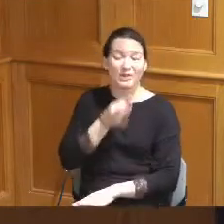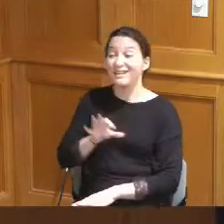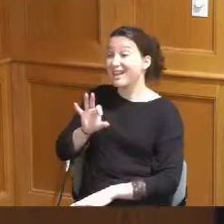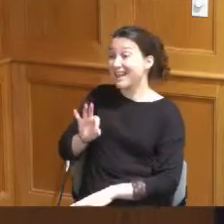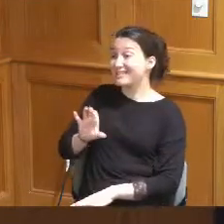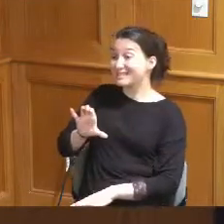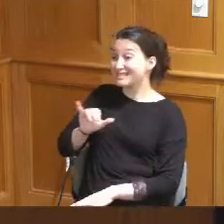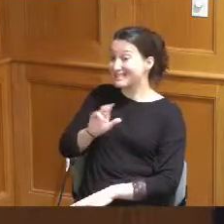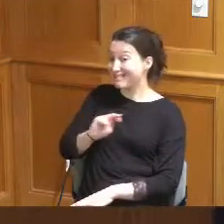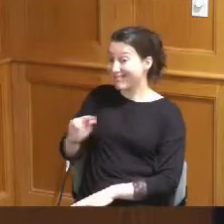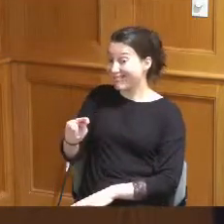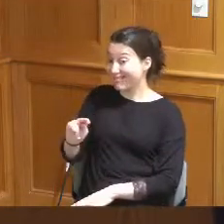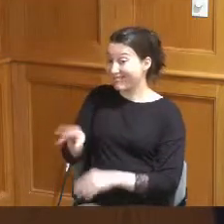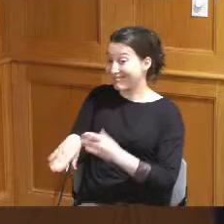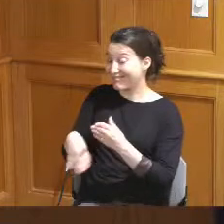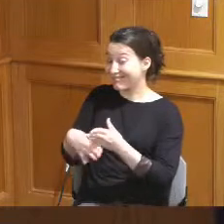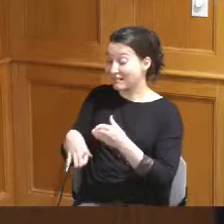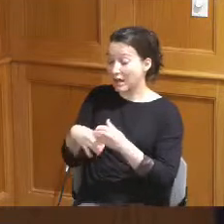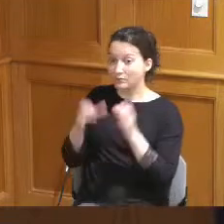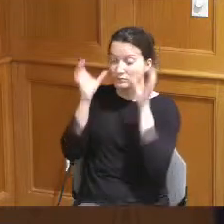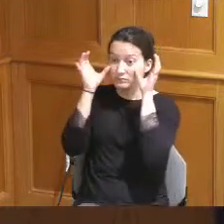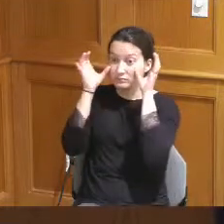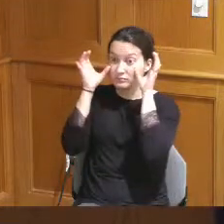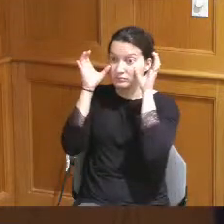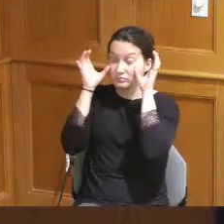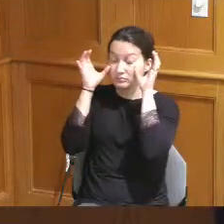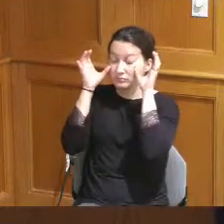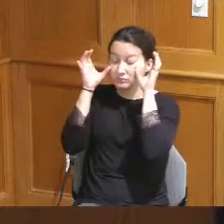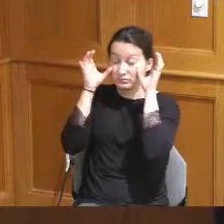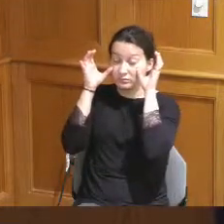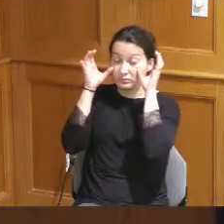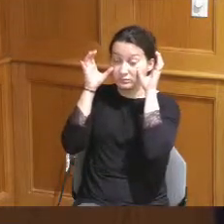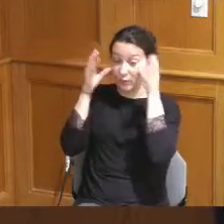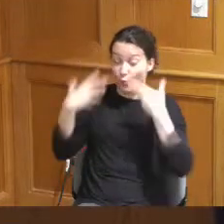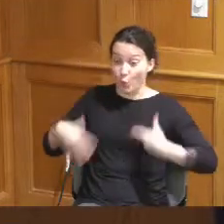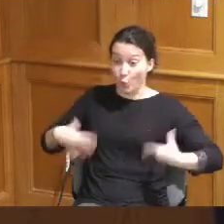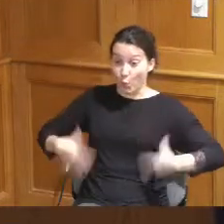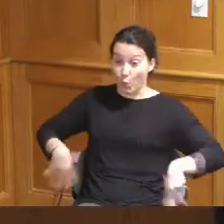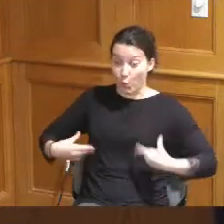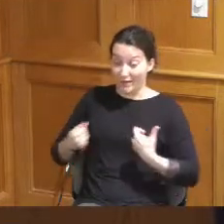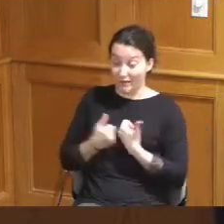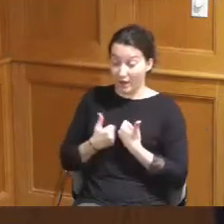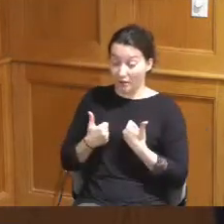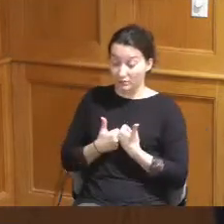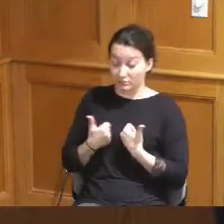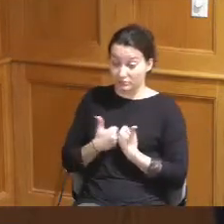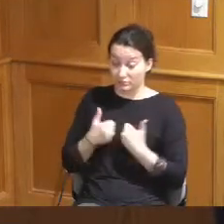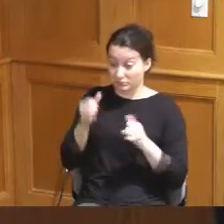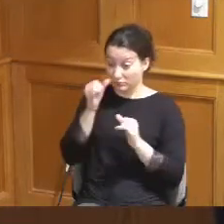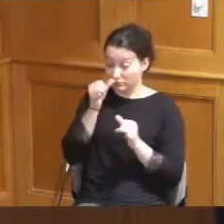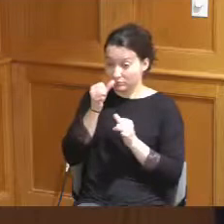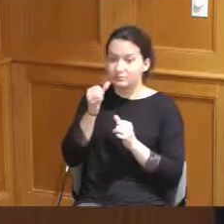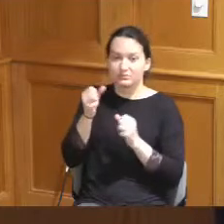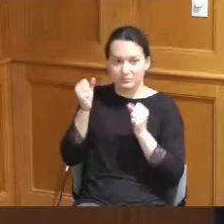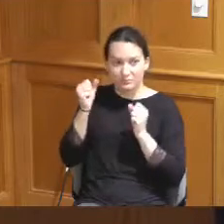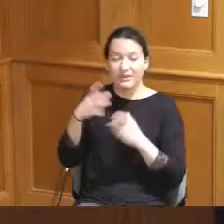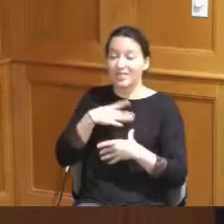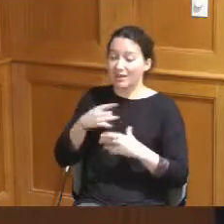CincinnatI stayed up boy that was a game oh that was a game we liked all the people that came and